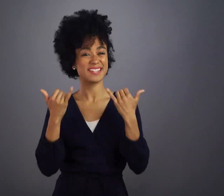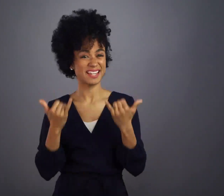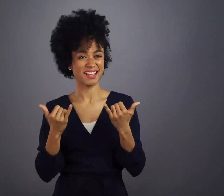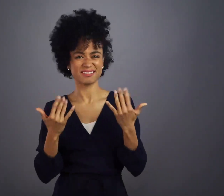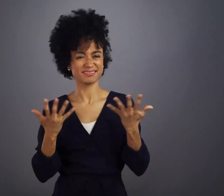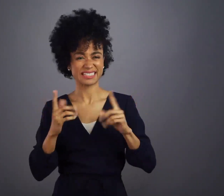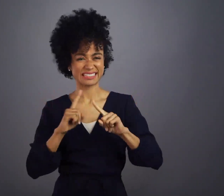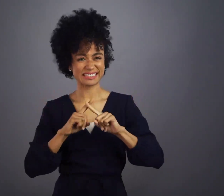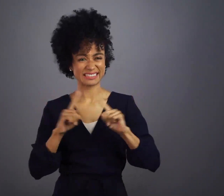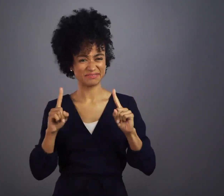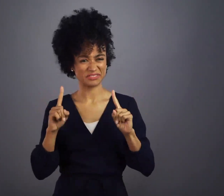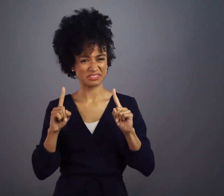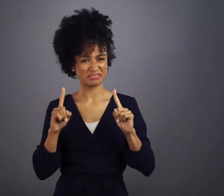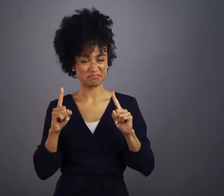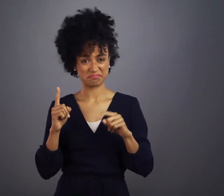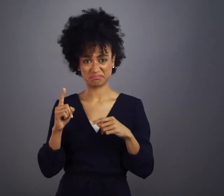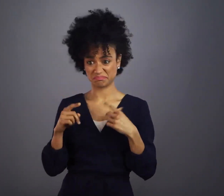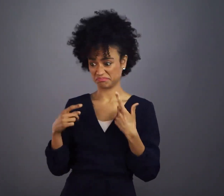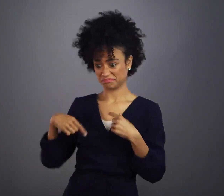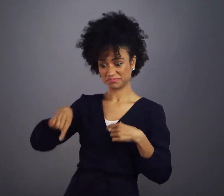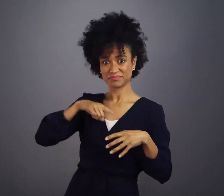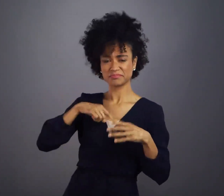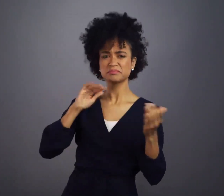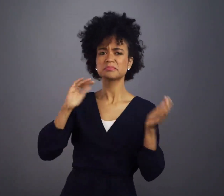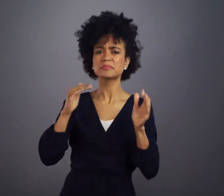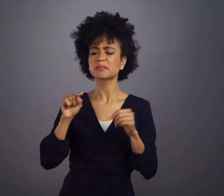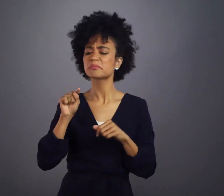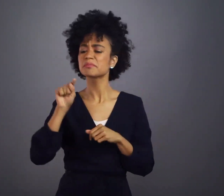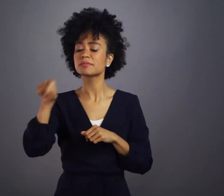does not subside as we go our individual ways.